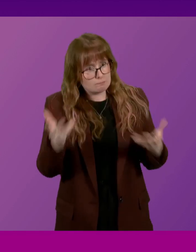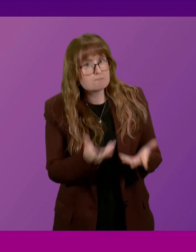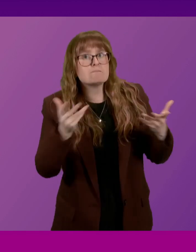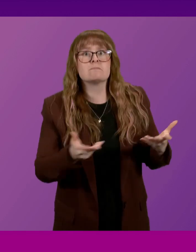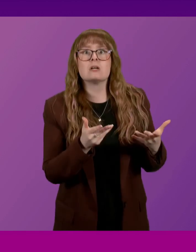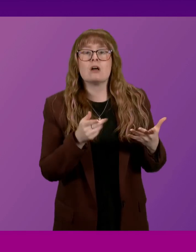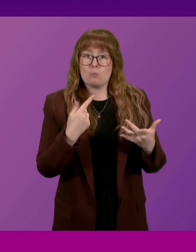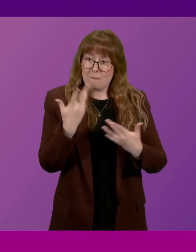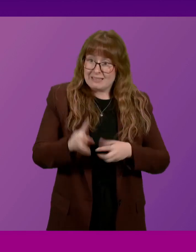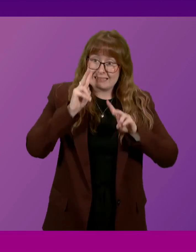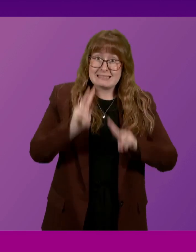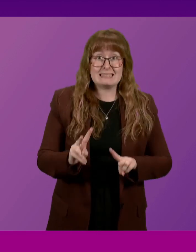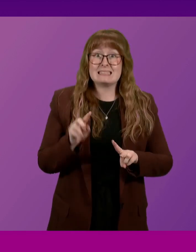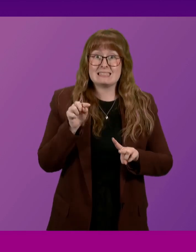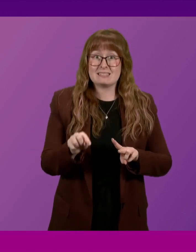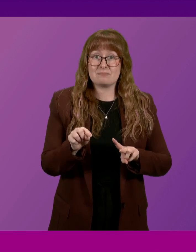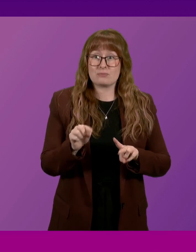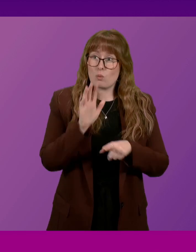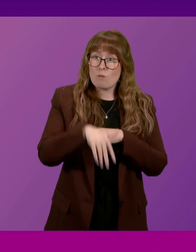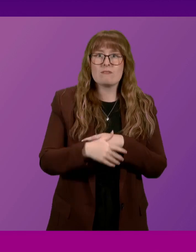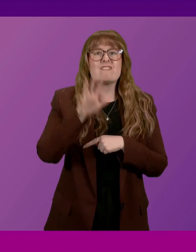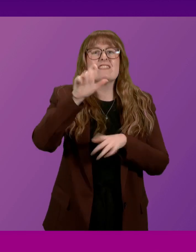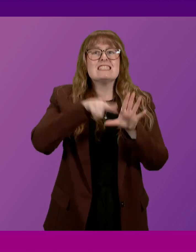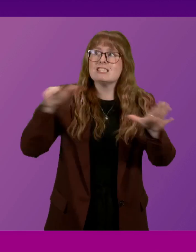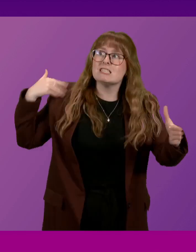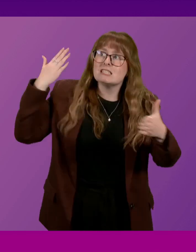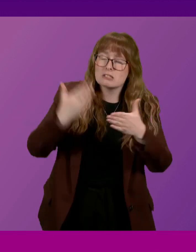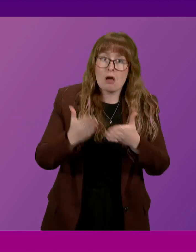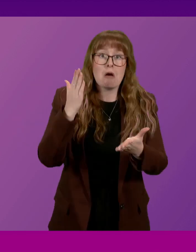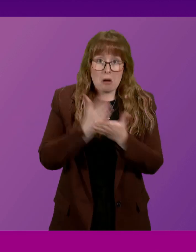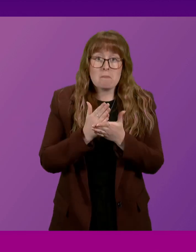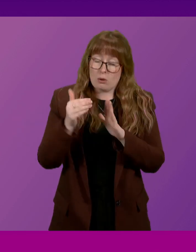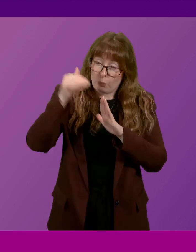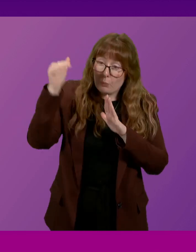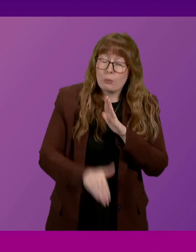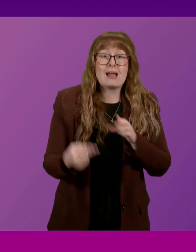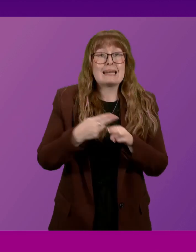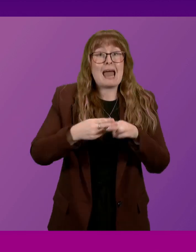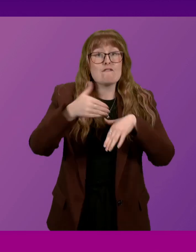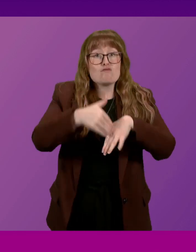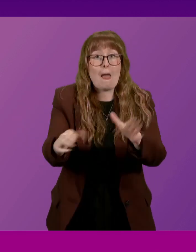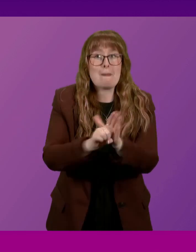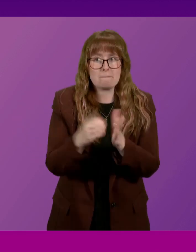and, over a 15-year period, we have seen a sustained fall in knife crime in our society.